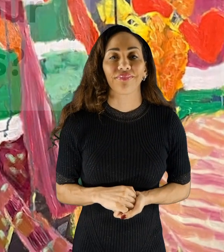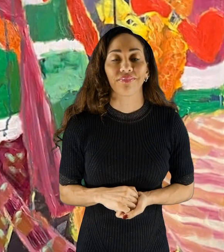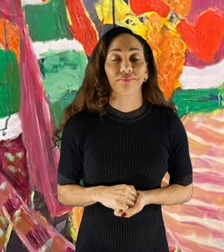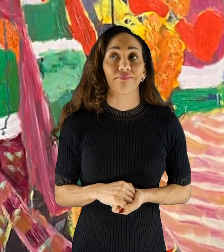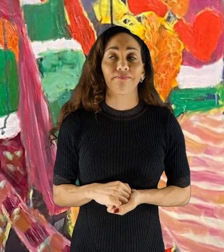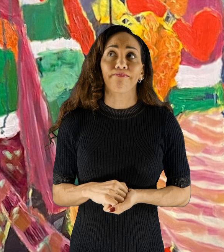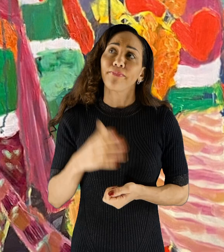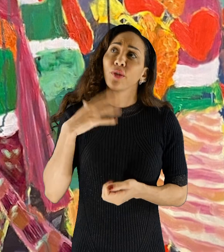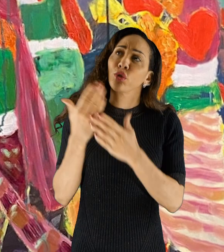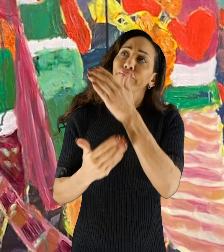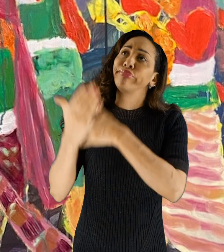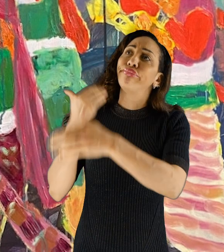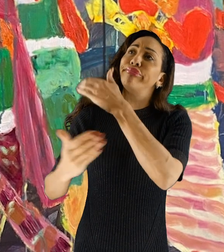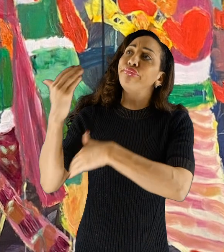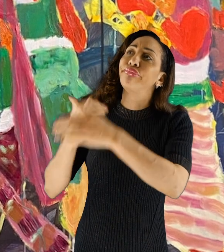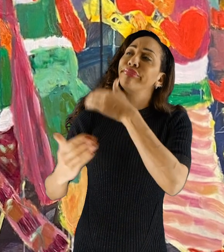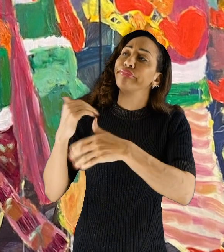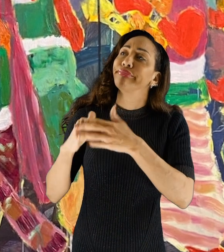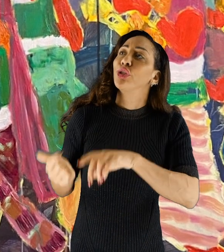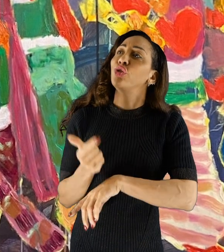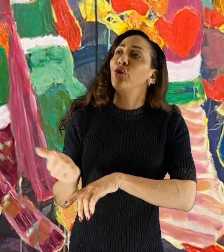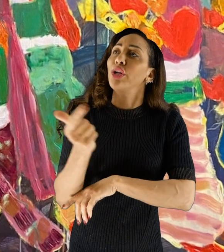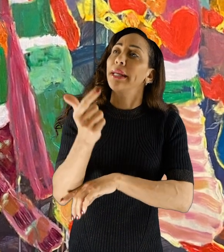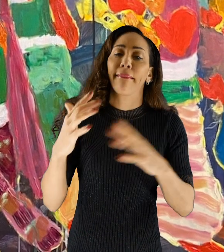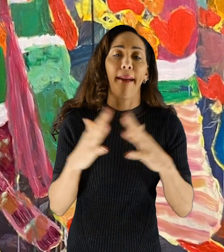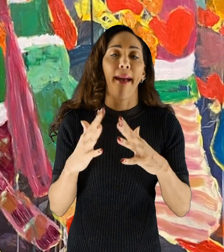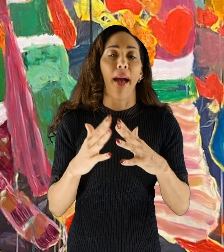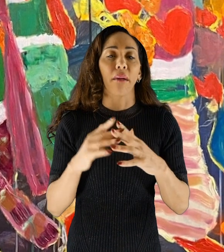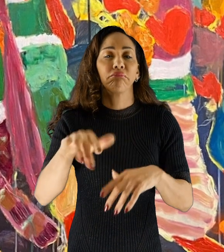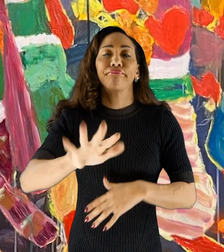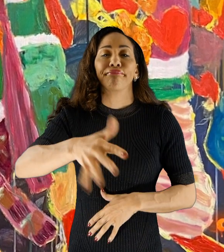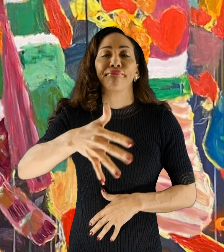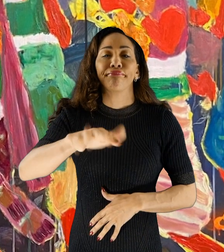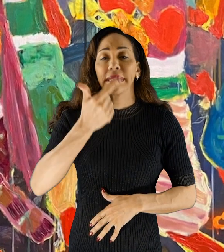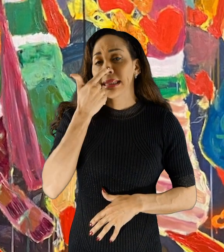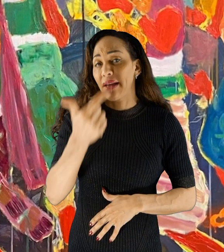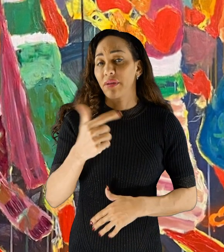If you want to go all the way back, my journey into art probably starts when I'm about seven